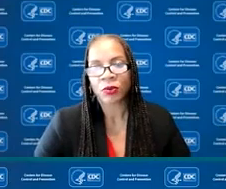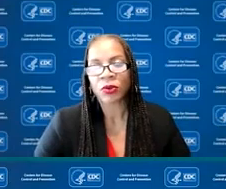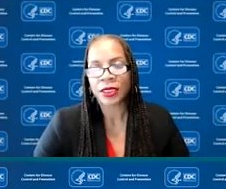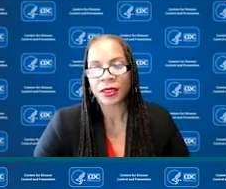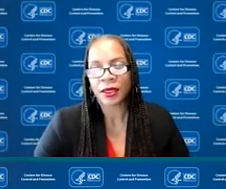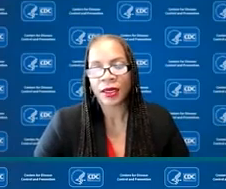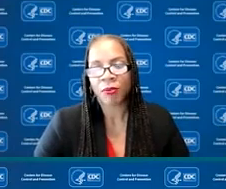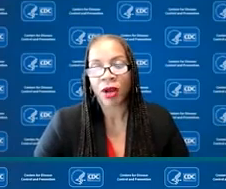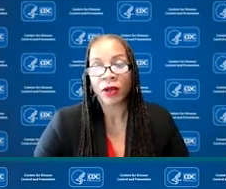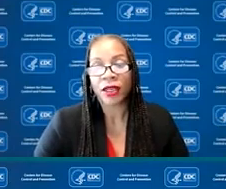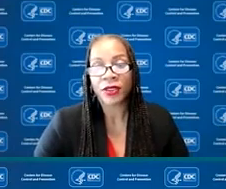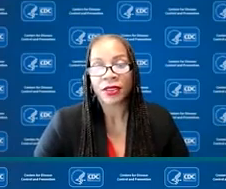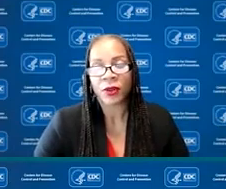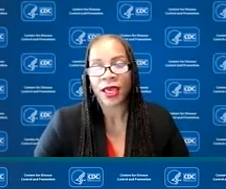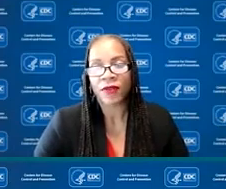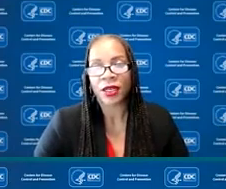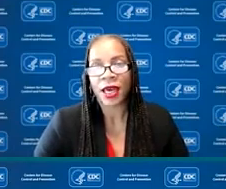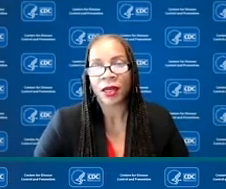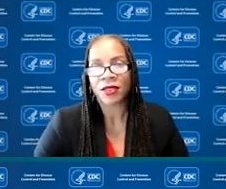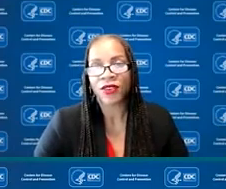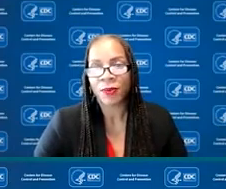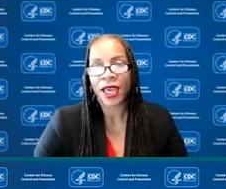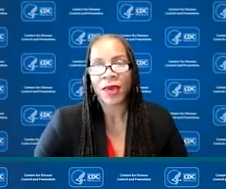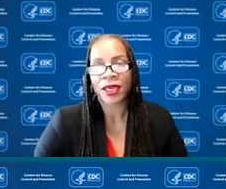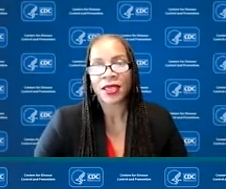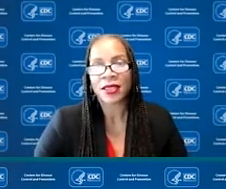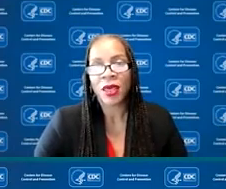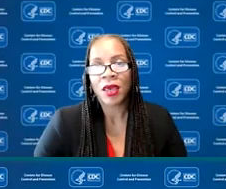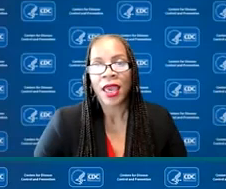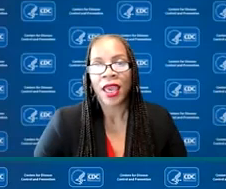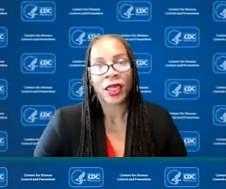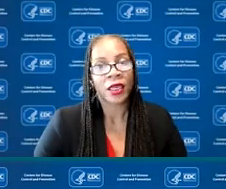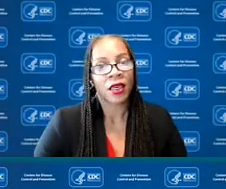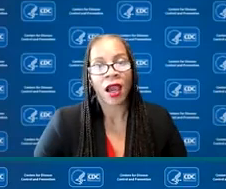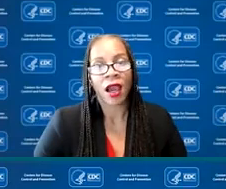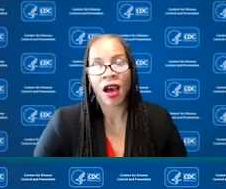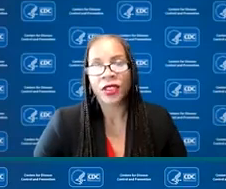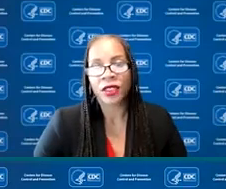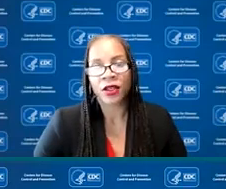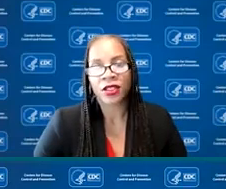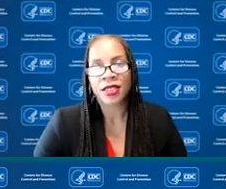I’m really proud of, is that we have an anonymous feedback mechanism, and we are often encouraging